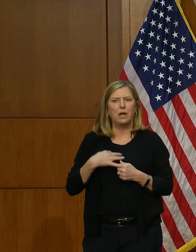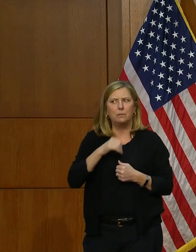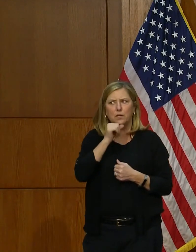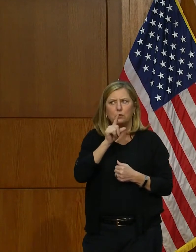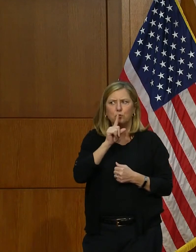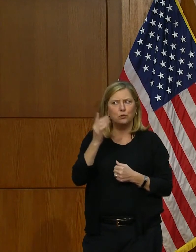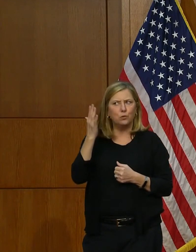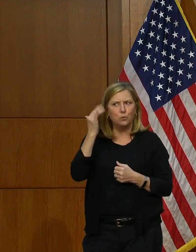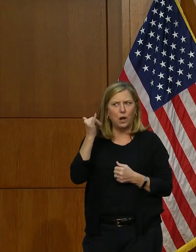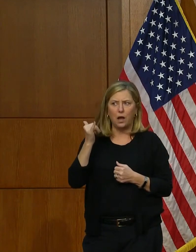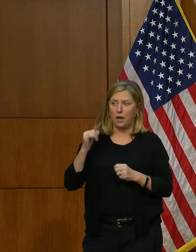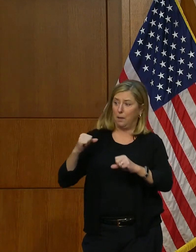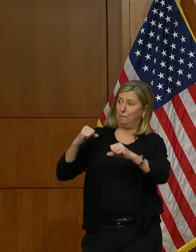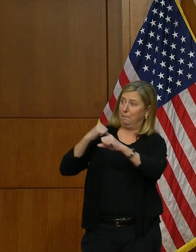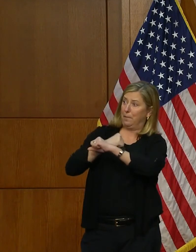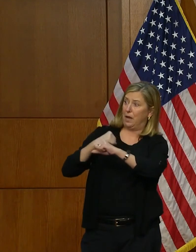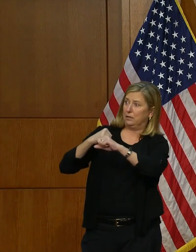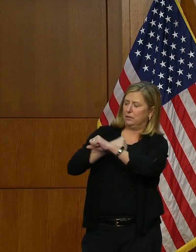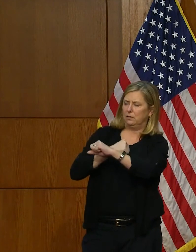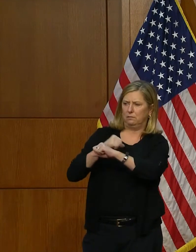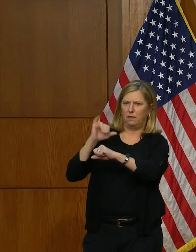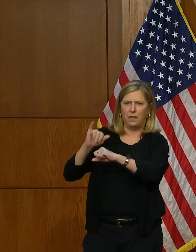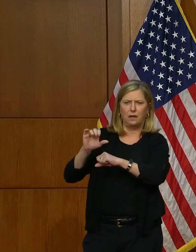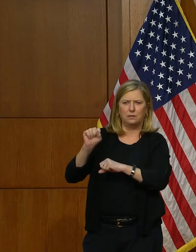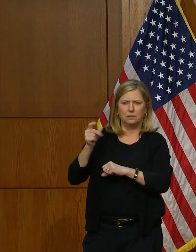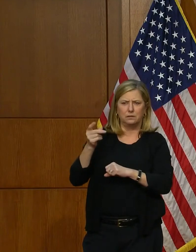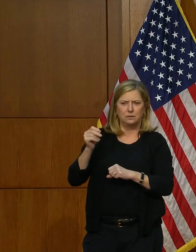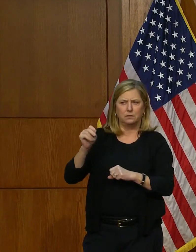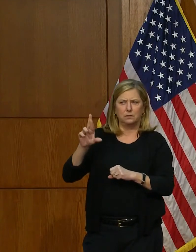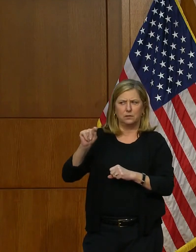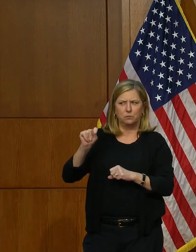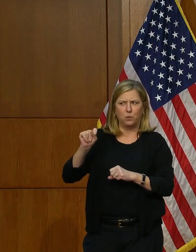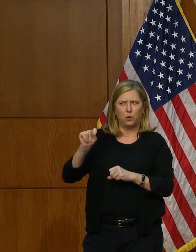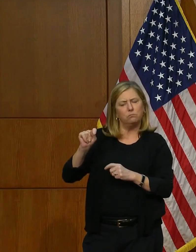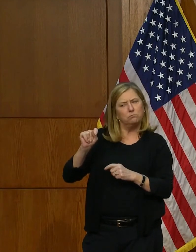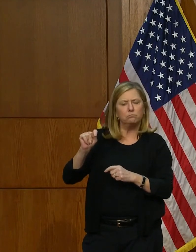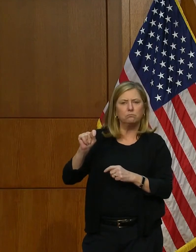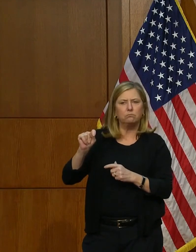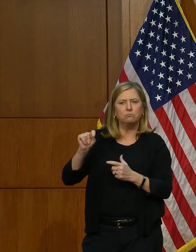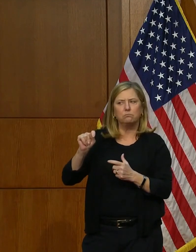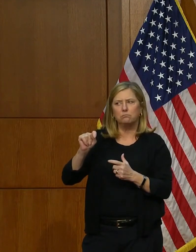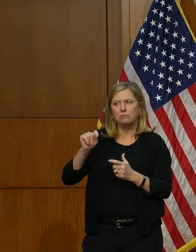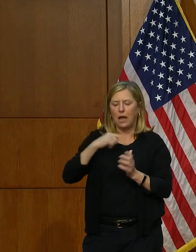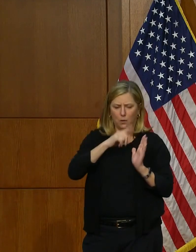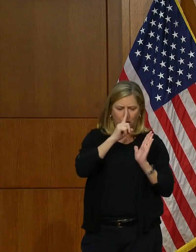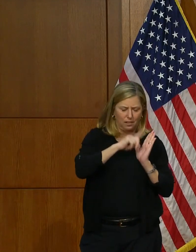RESTRICTED AS WELL. YEAH, I DON'T KNOW. NOT SURE WHY, UM.